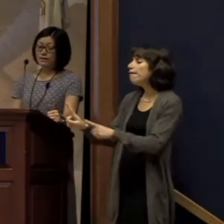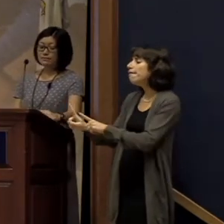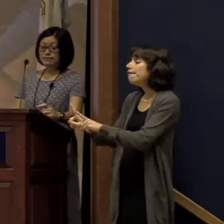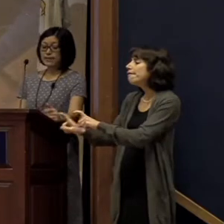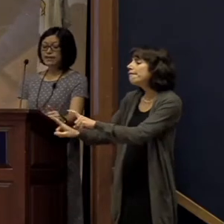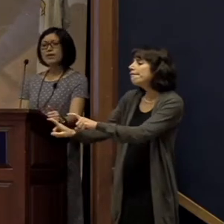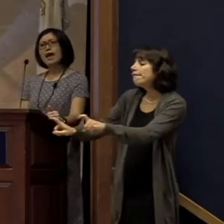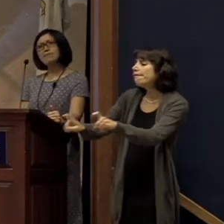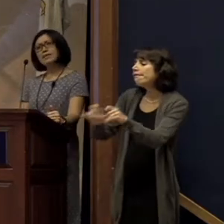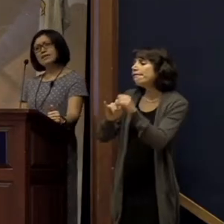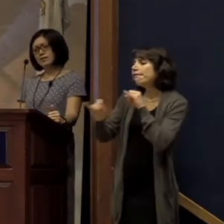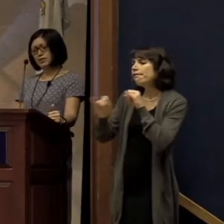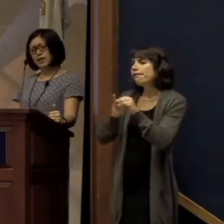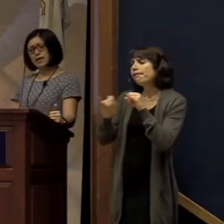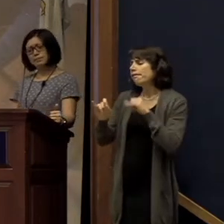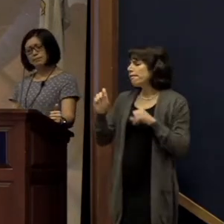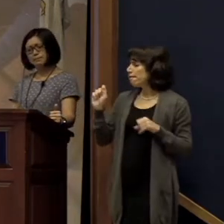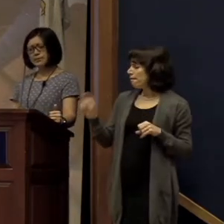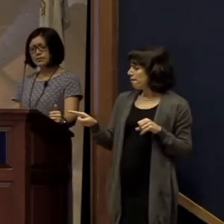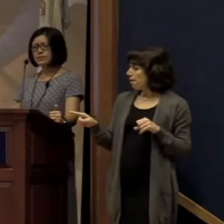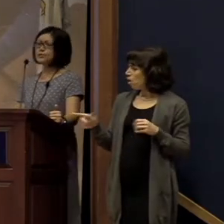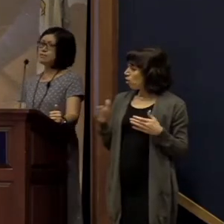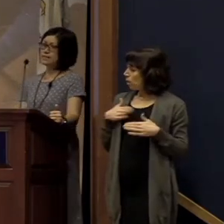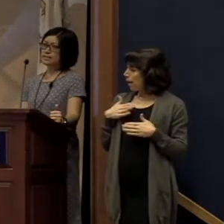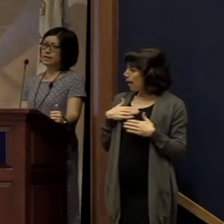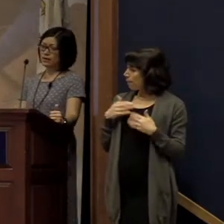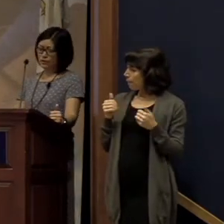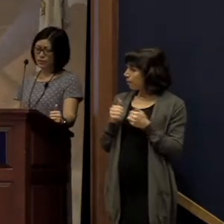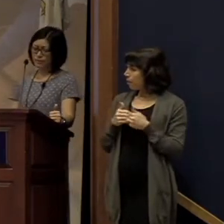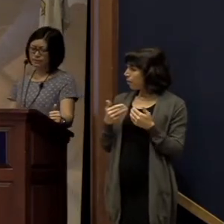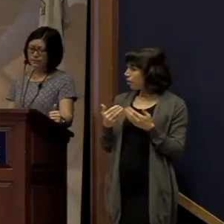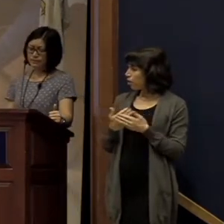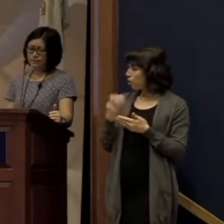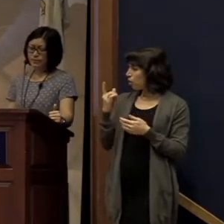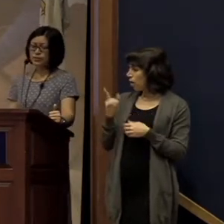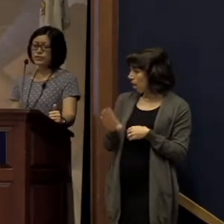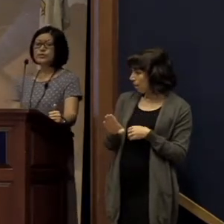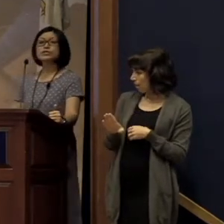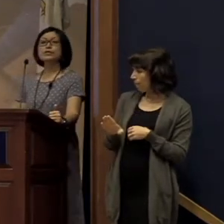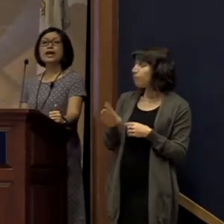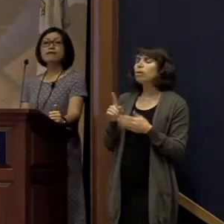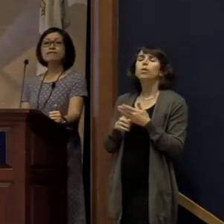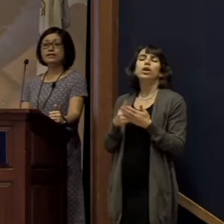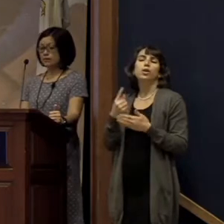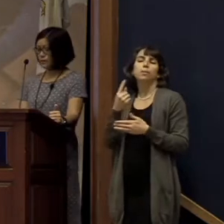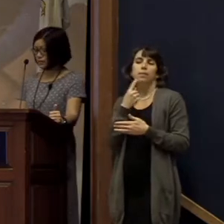Are you happy with our new club? What do you miss about our old club? What do you wish we had in our new club?